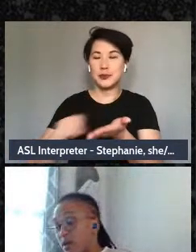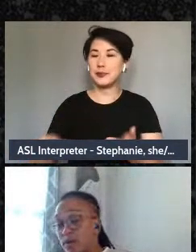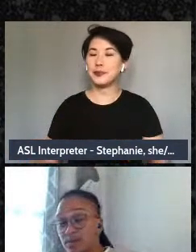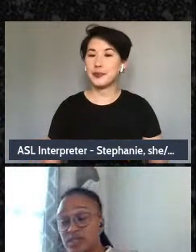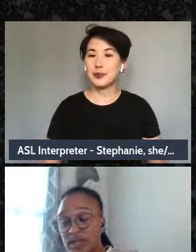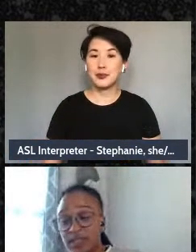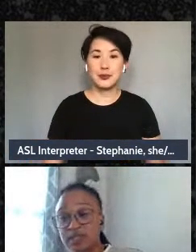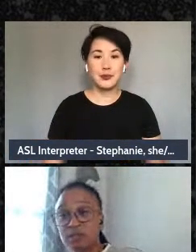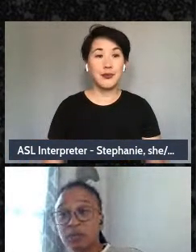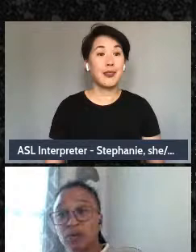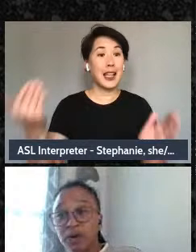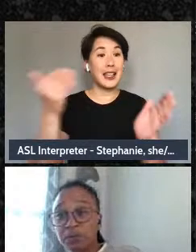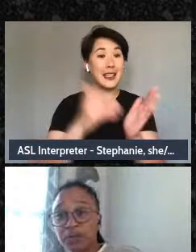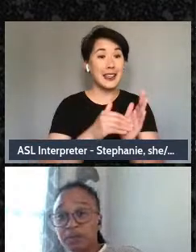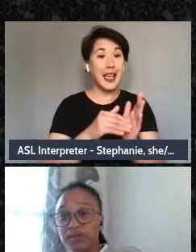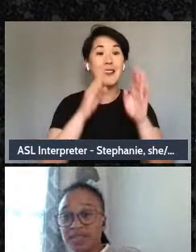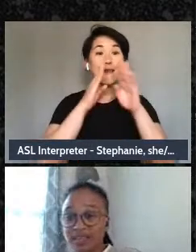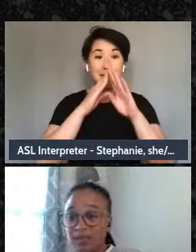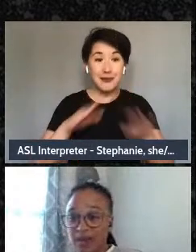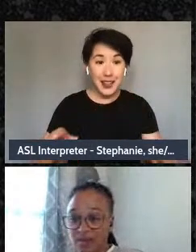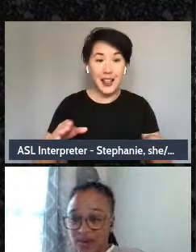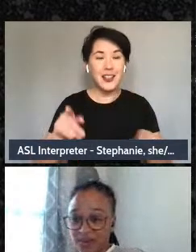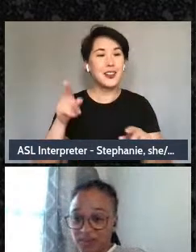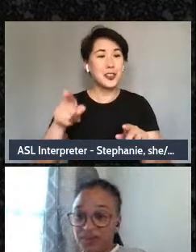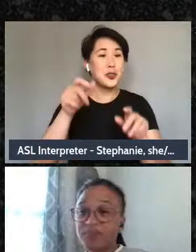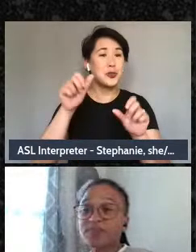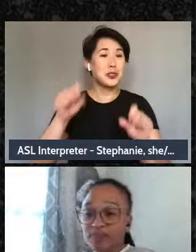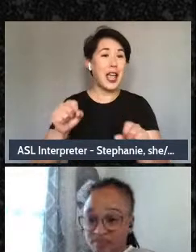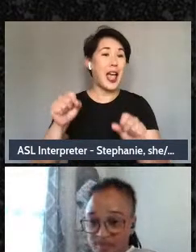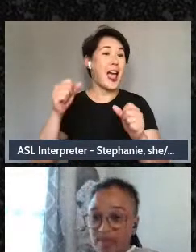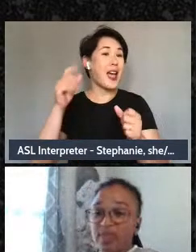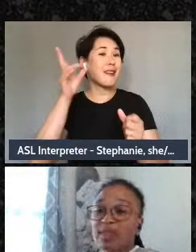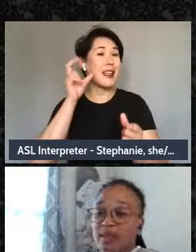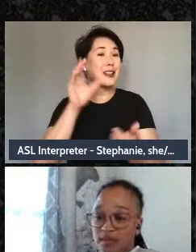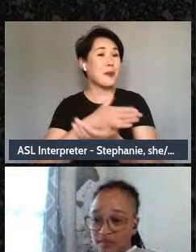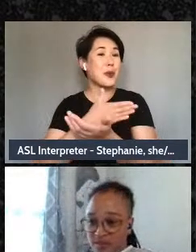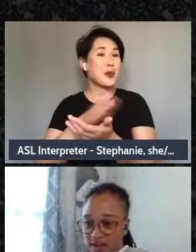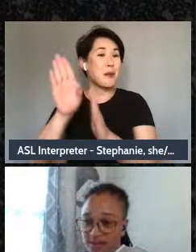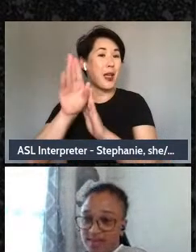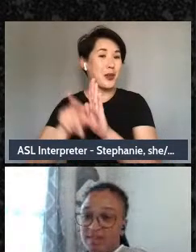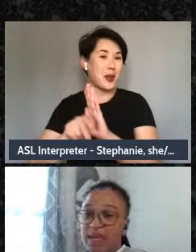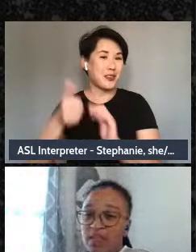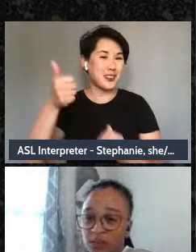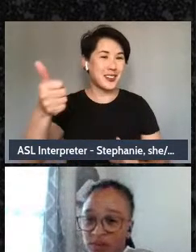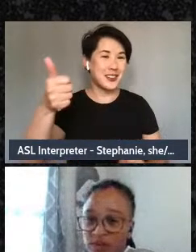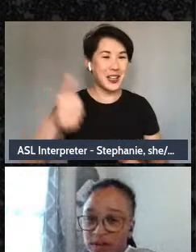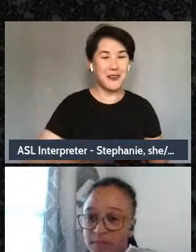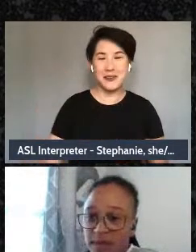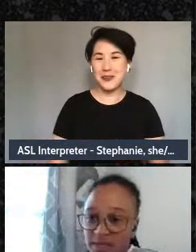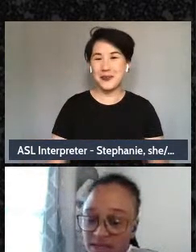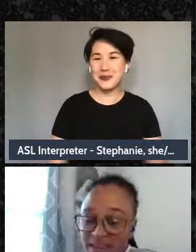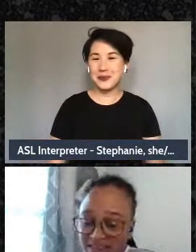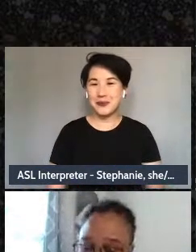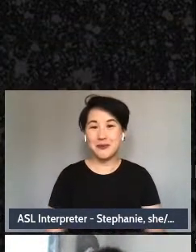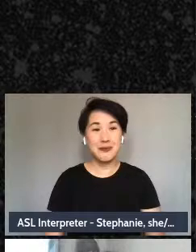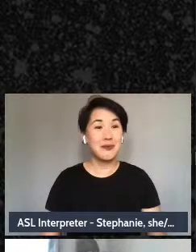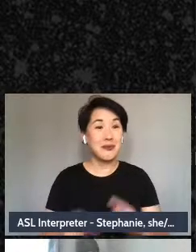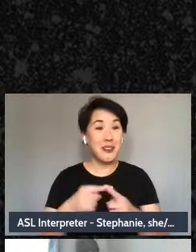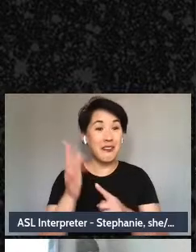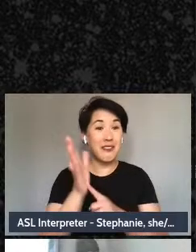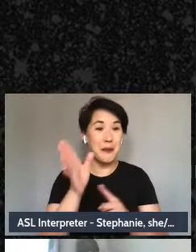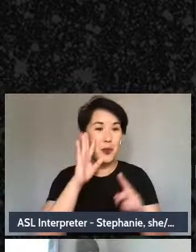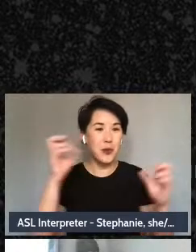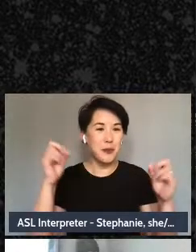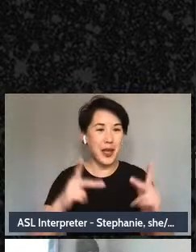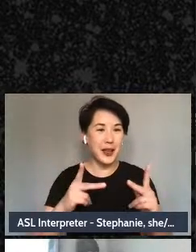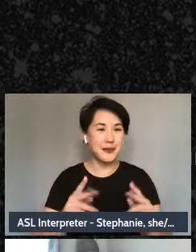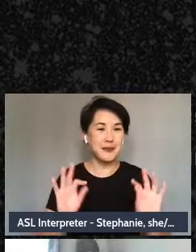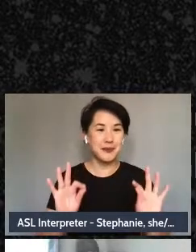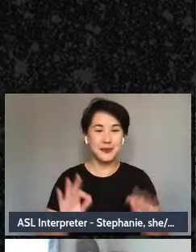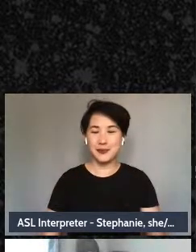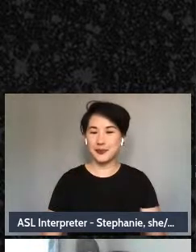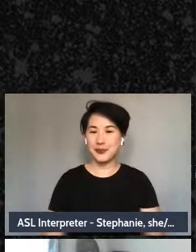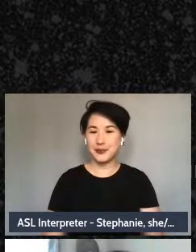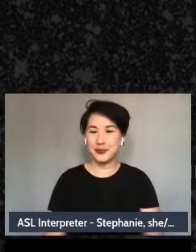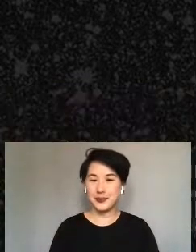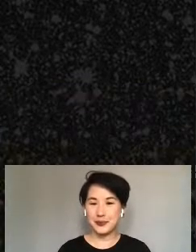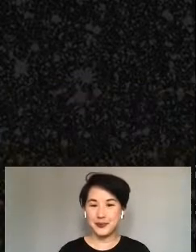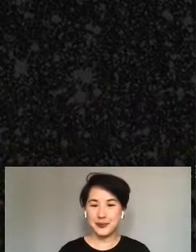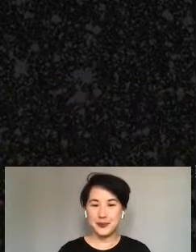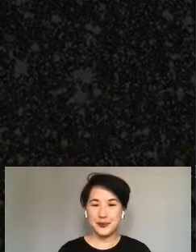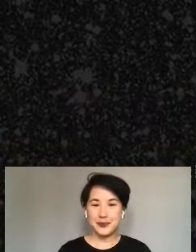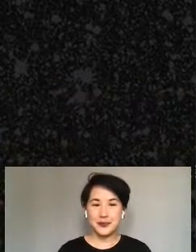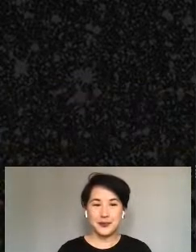our own silence, but you all can play music in the background right and then we will come back yes.